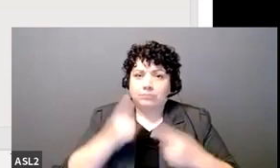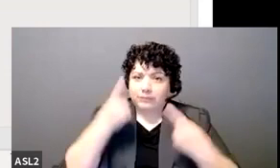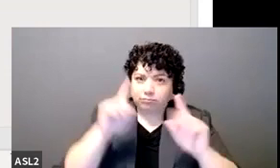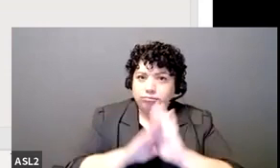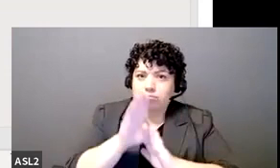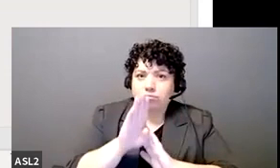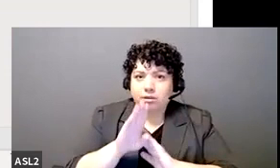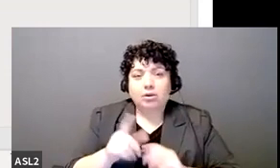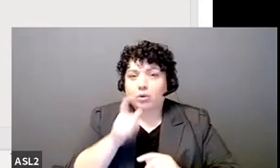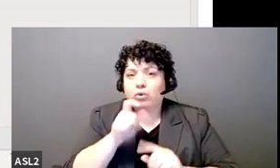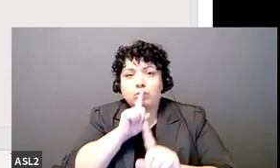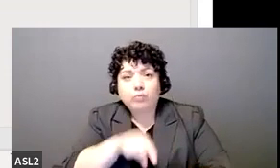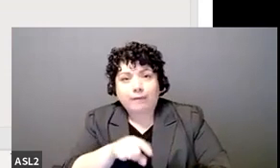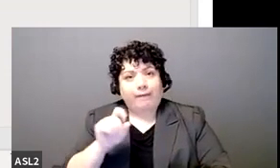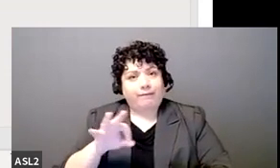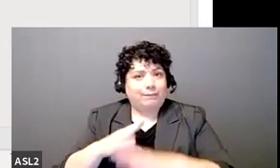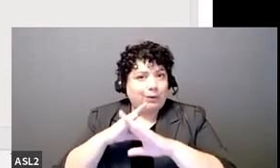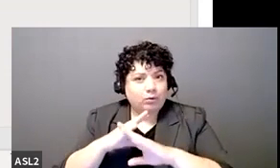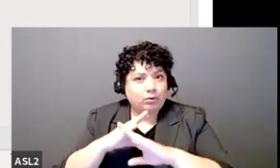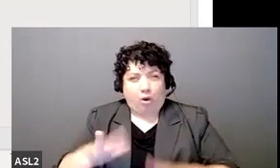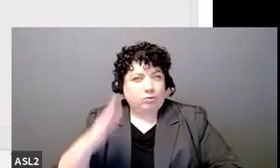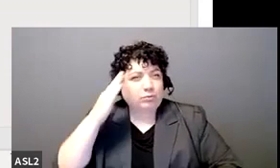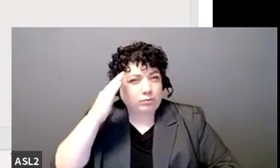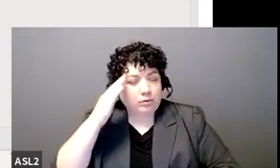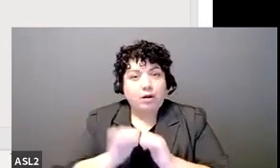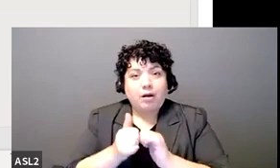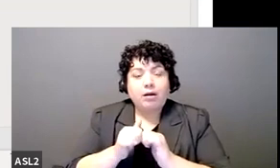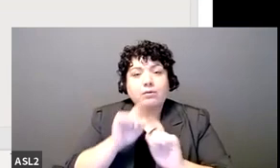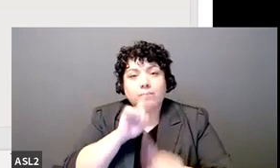we know they exist and how do we address the need for accountability for system fragmentation